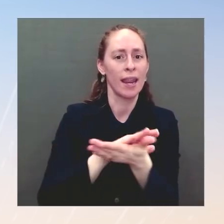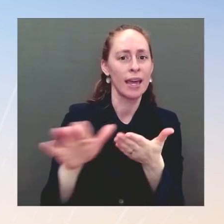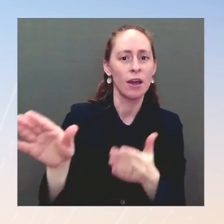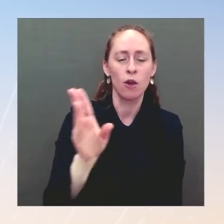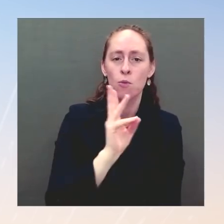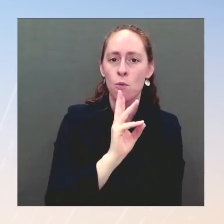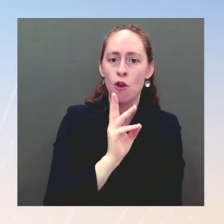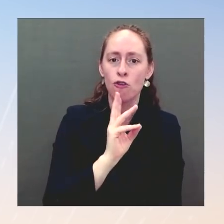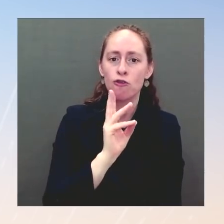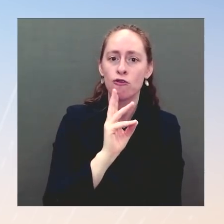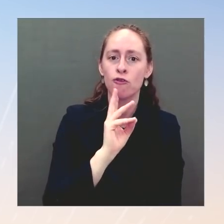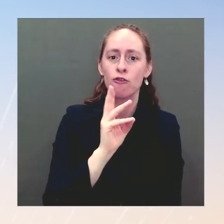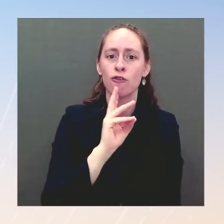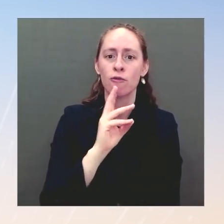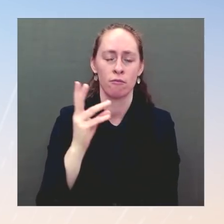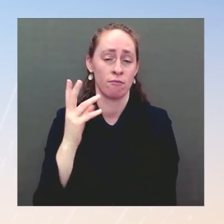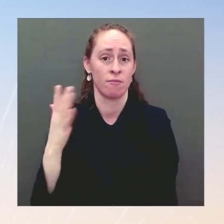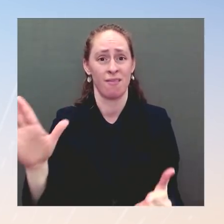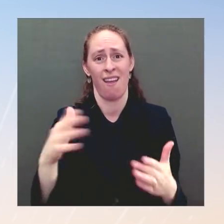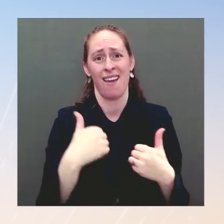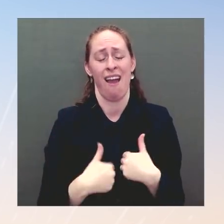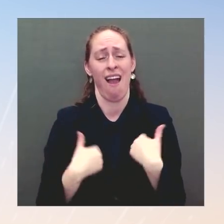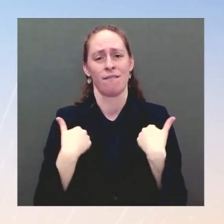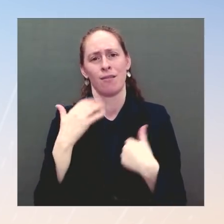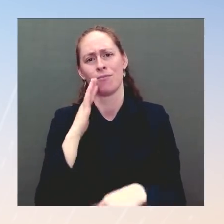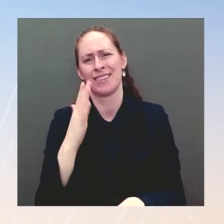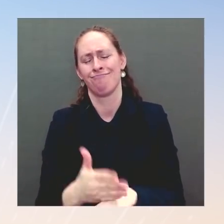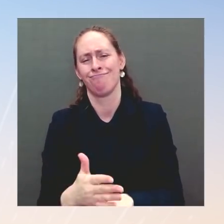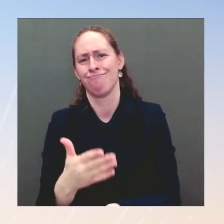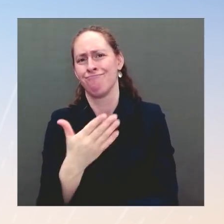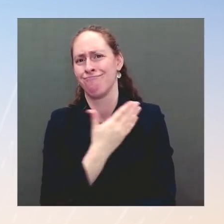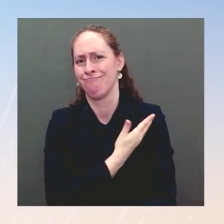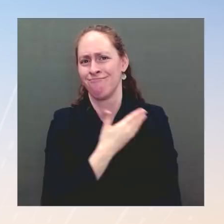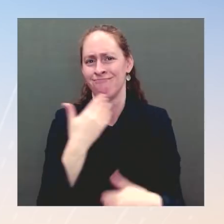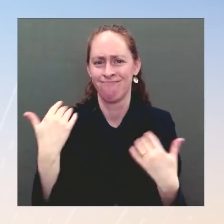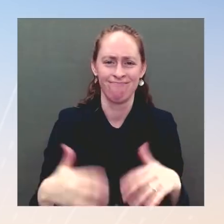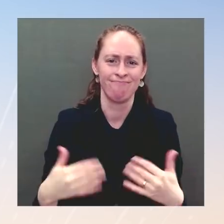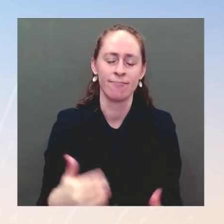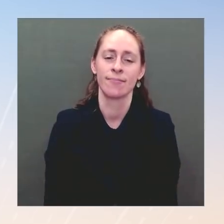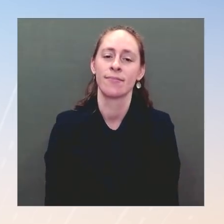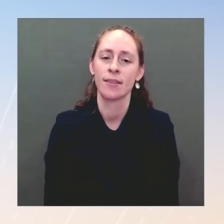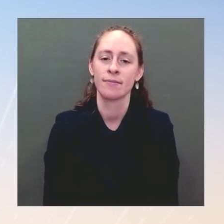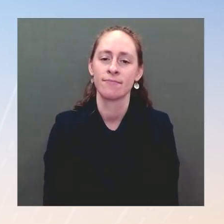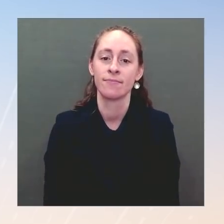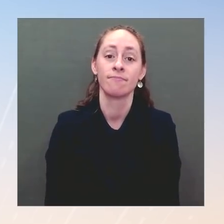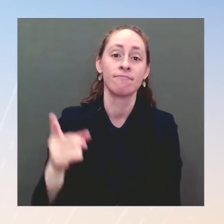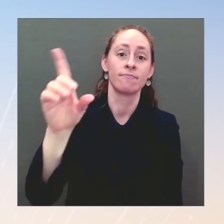the Department of Transportation announced nearly $450 million available to strengthen port infrastructure